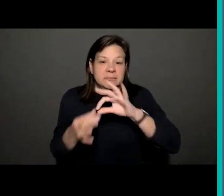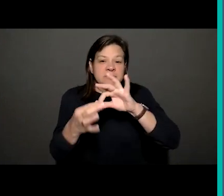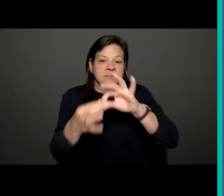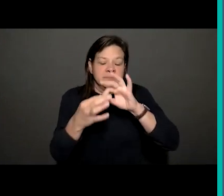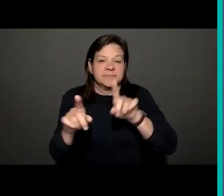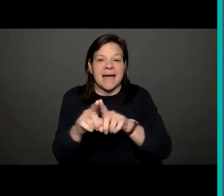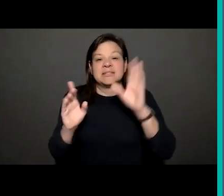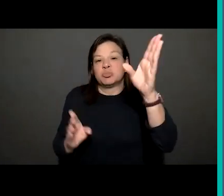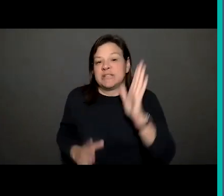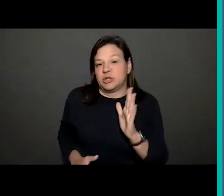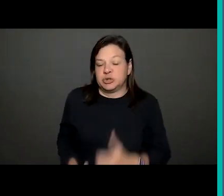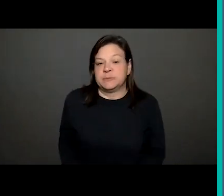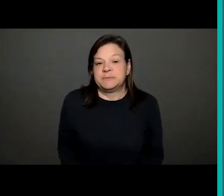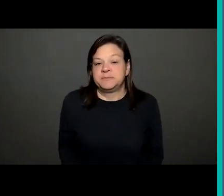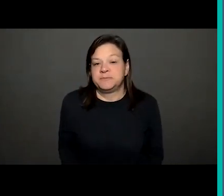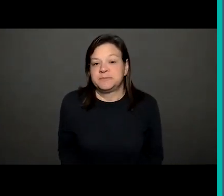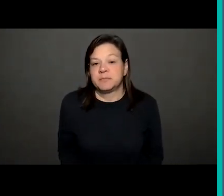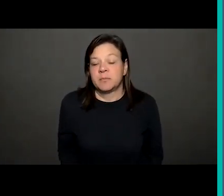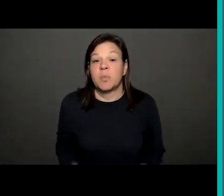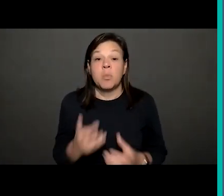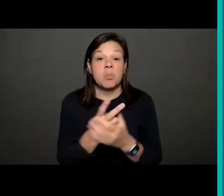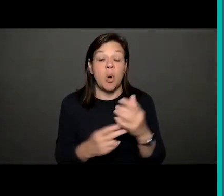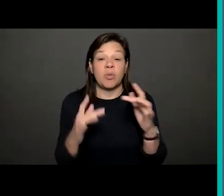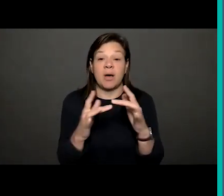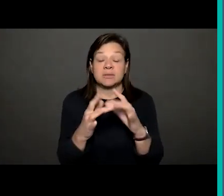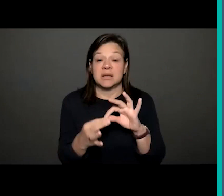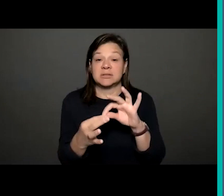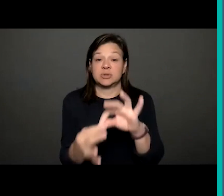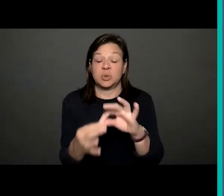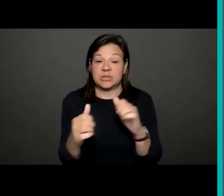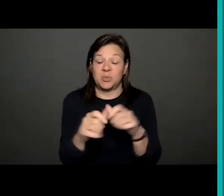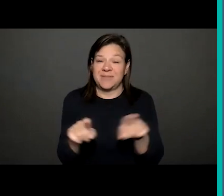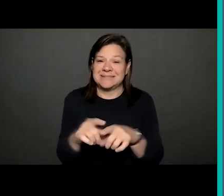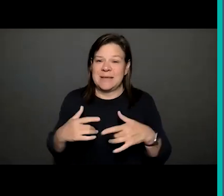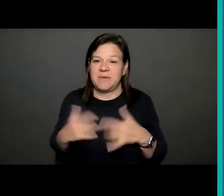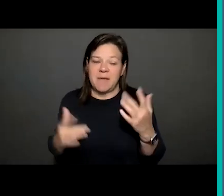BOTH CONTEXT ASSOCIATED WITH THE EVENT AND LOOK DIFFERENT IN HubSpot AND DIFFERENT ASSOCIATION TYPES.